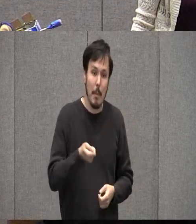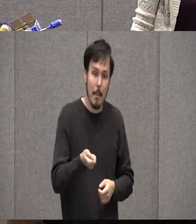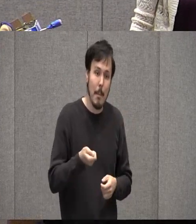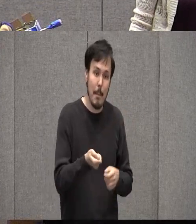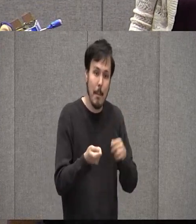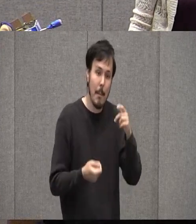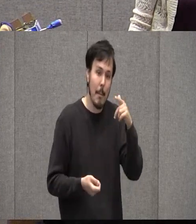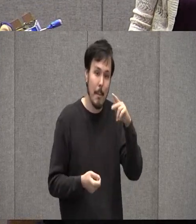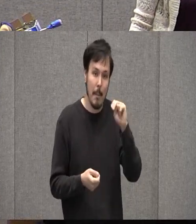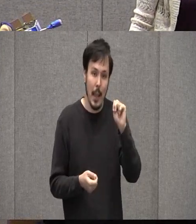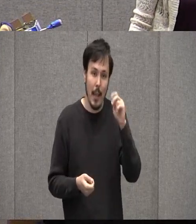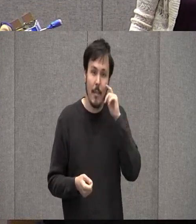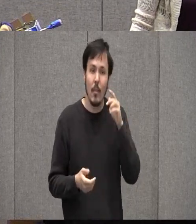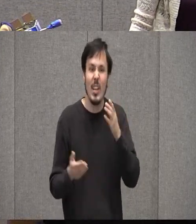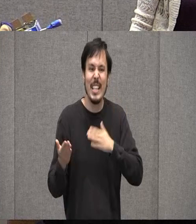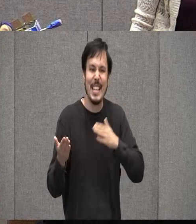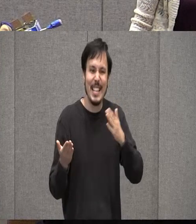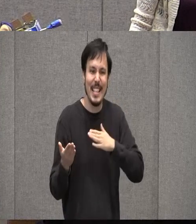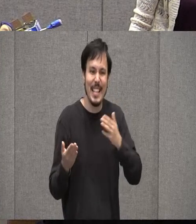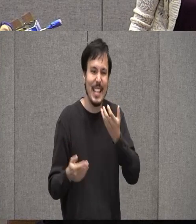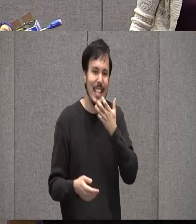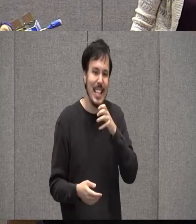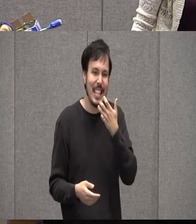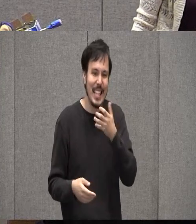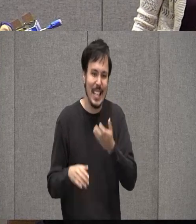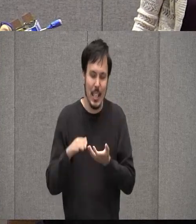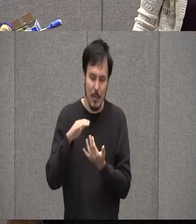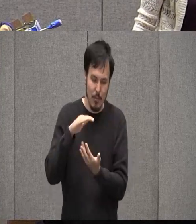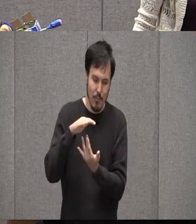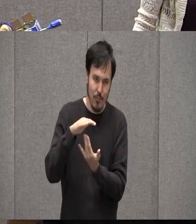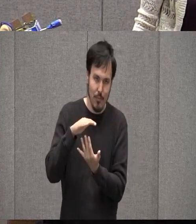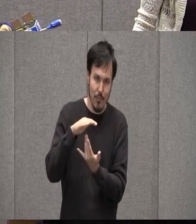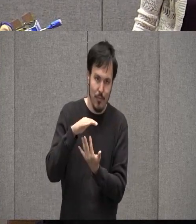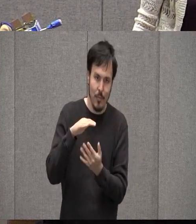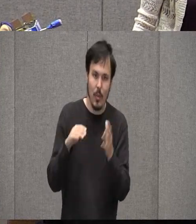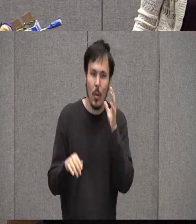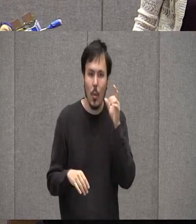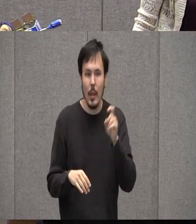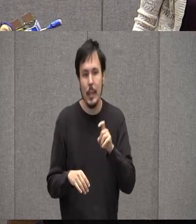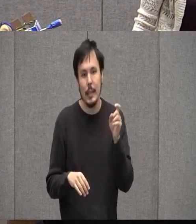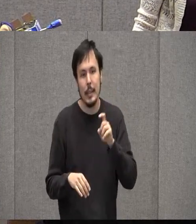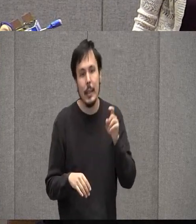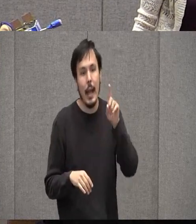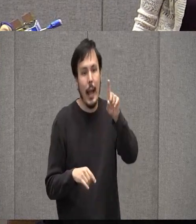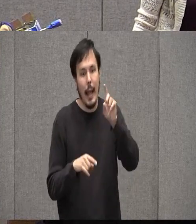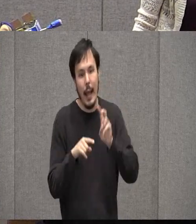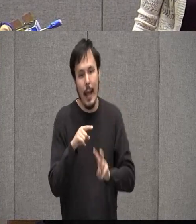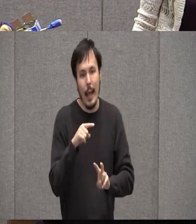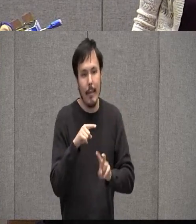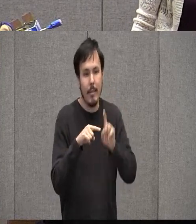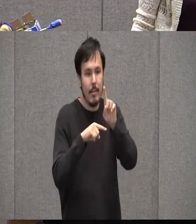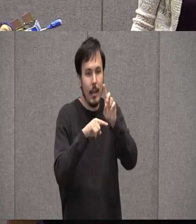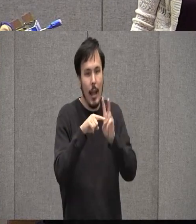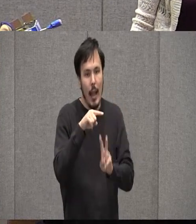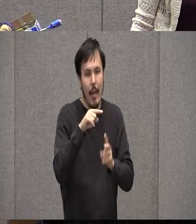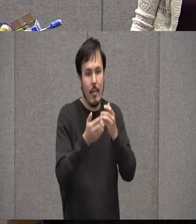You heat it up. Yeah, I need to heat it up. Okay. So you're gonna need a saucepan. You need a 1/2 a cup, so 1/2 of one of these,